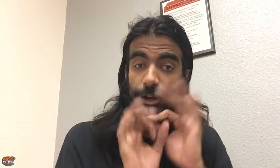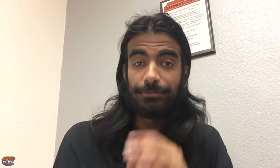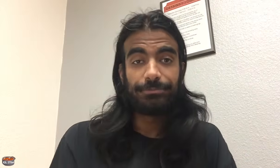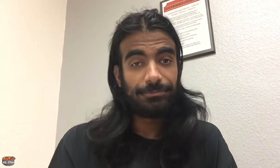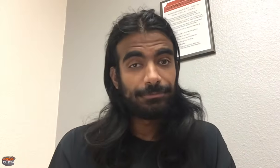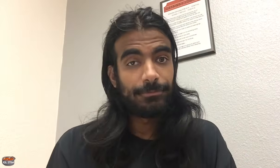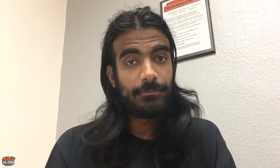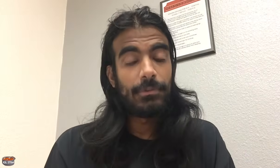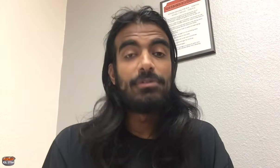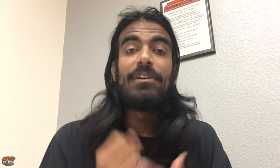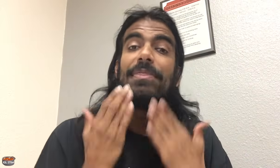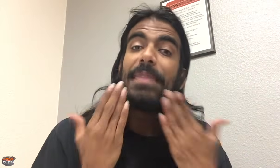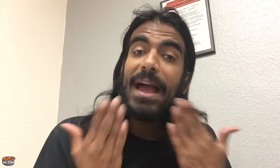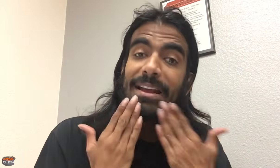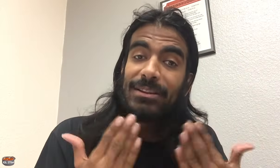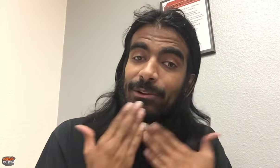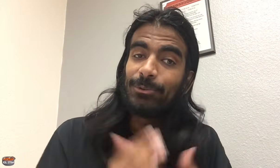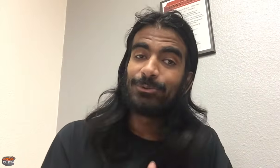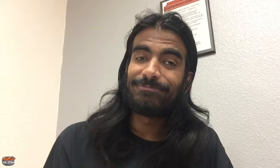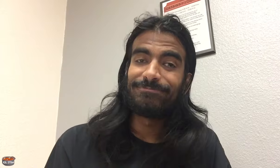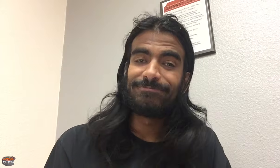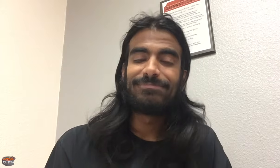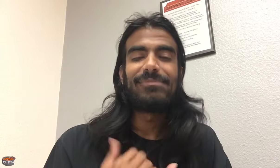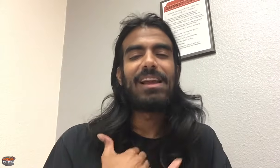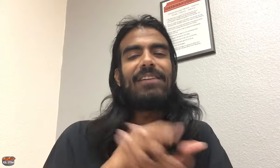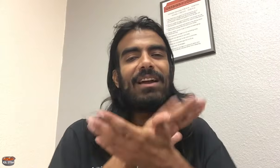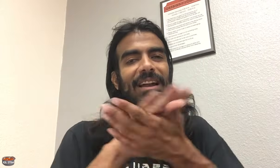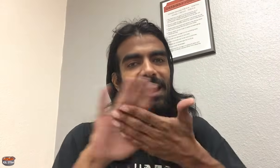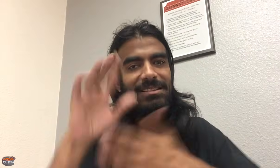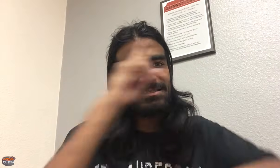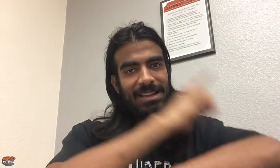It's definitely an important part! So thank you.